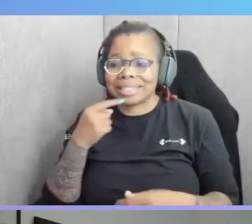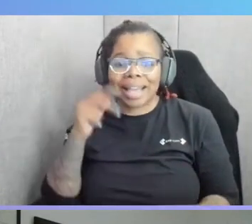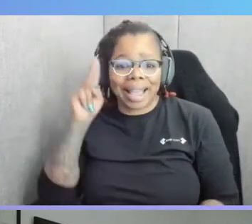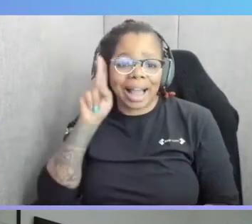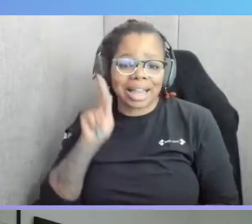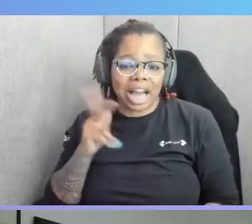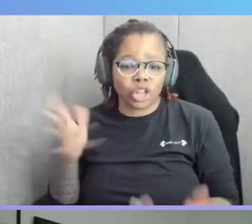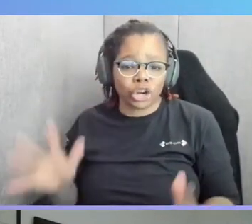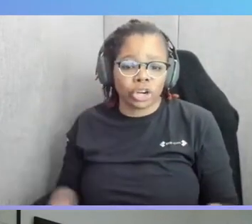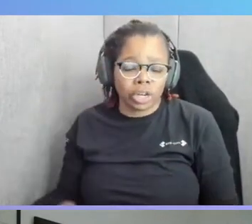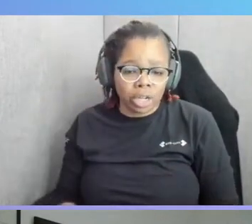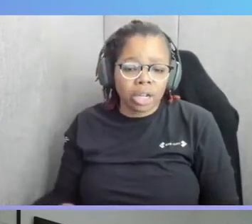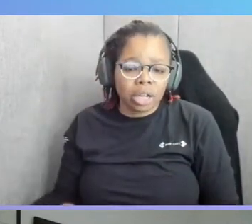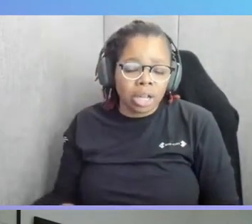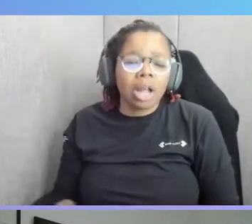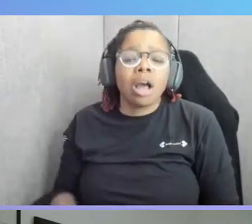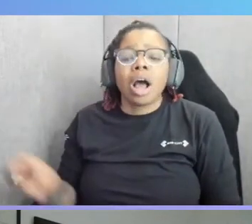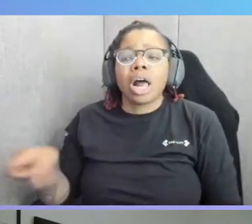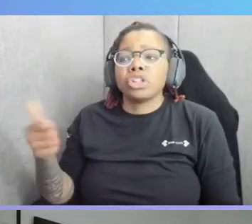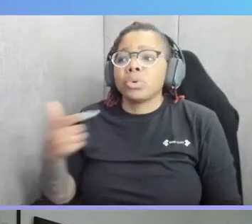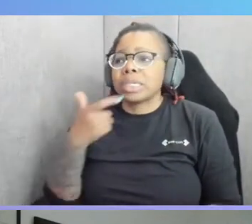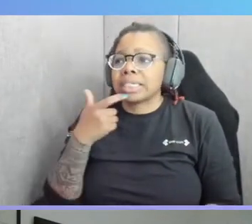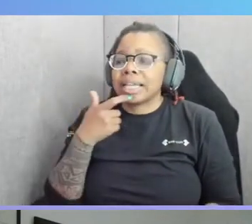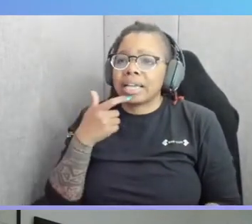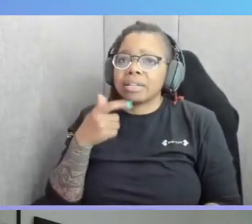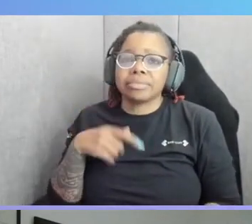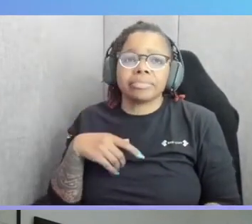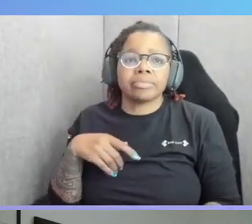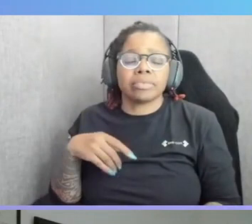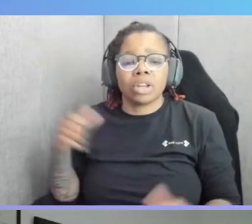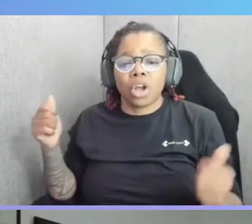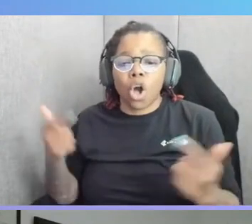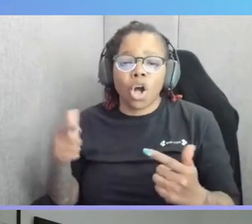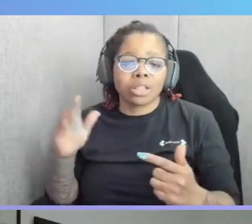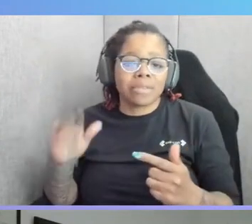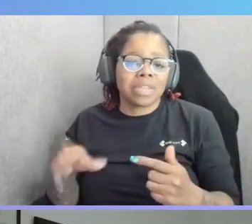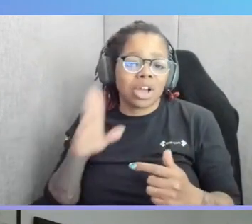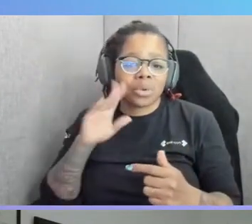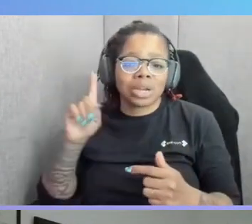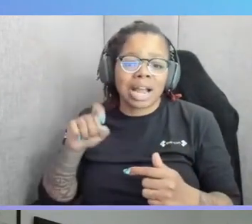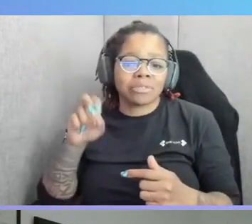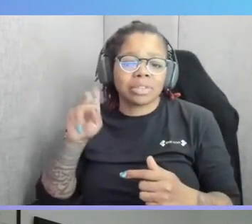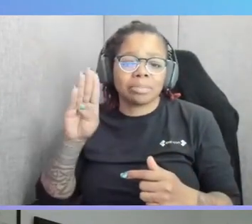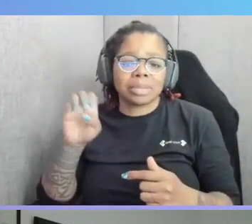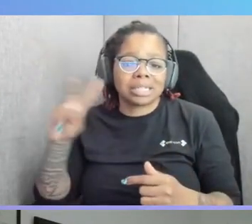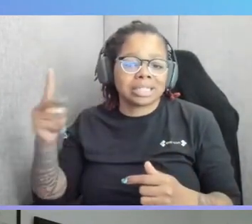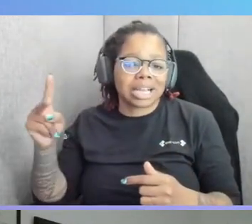to that one example, um, another one said, quote, all of that would just have to be secondary. There's far too much. And